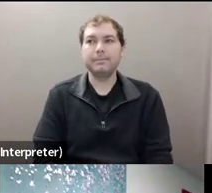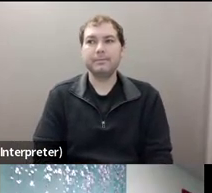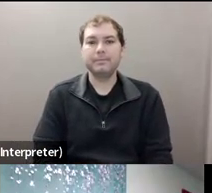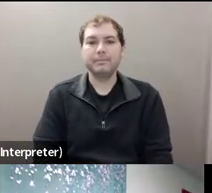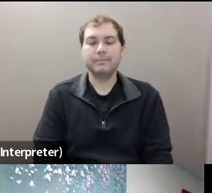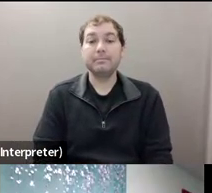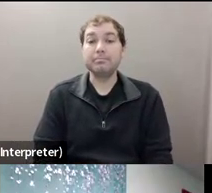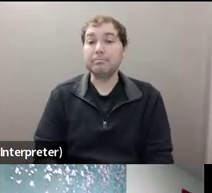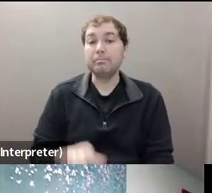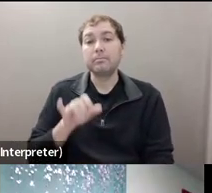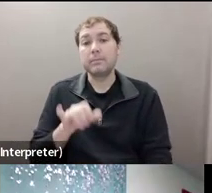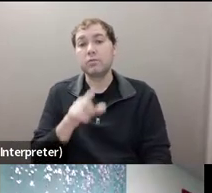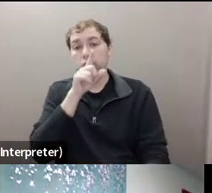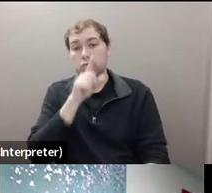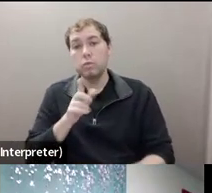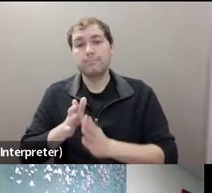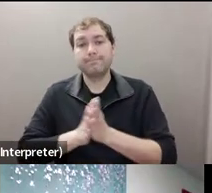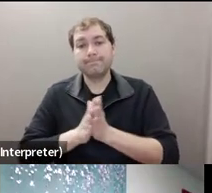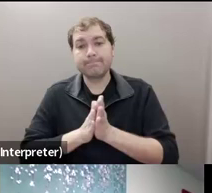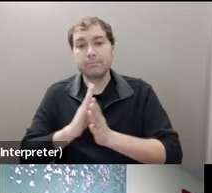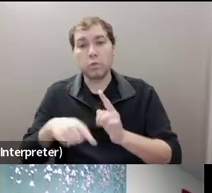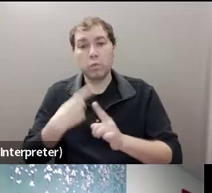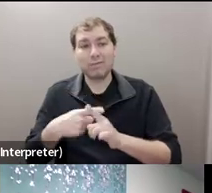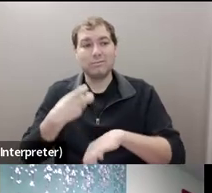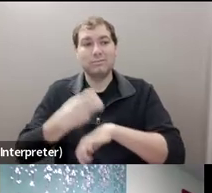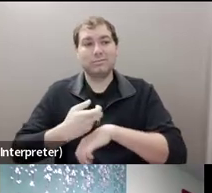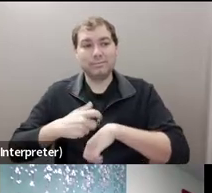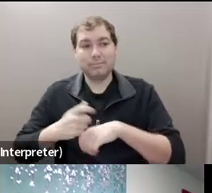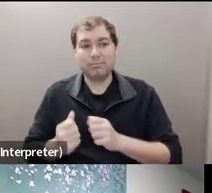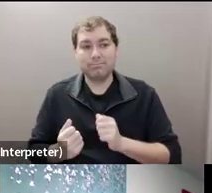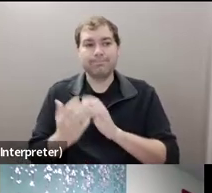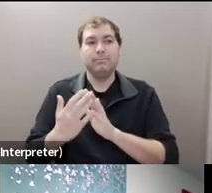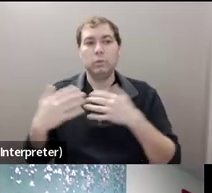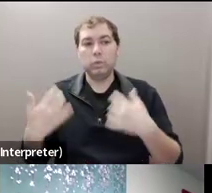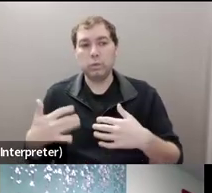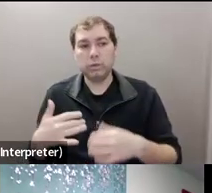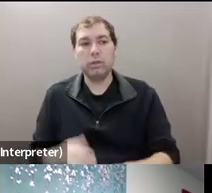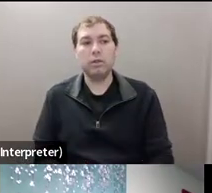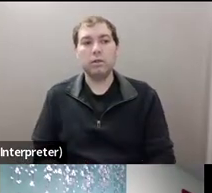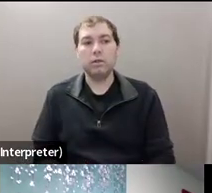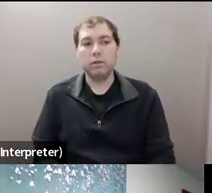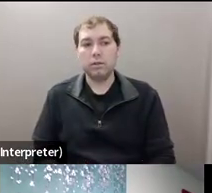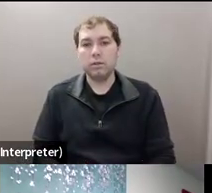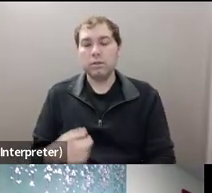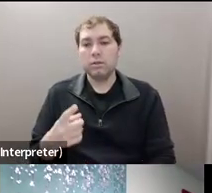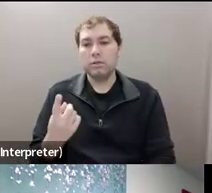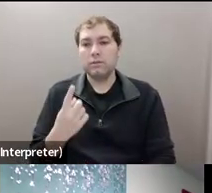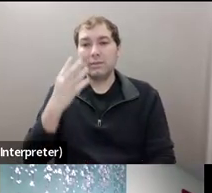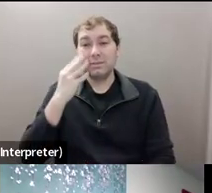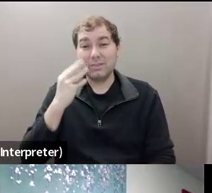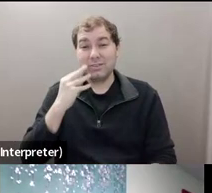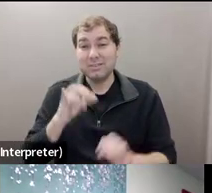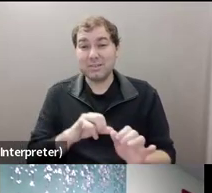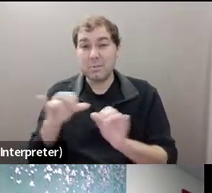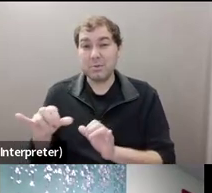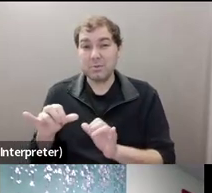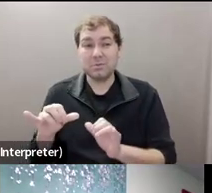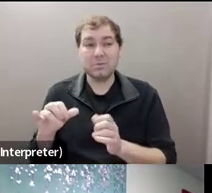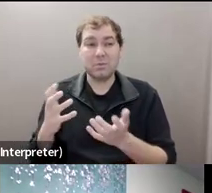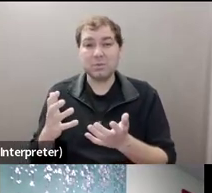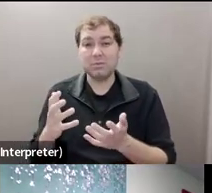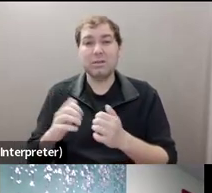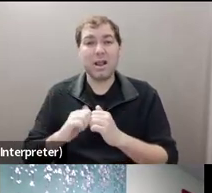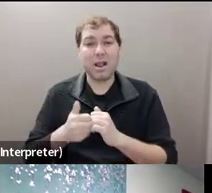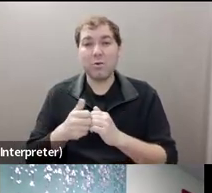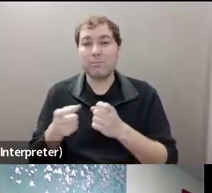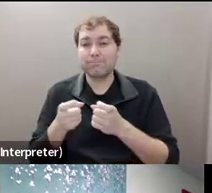Rebecca - APRIL: That's true. Motivation when things are difficult, is is often tough. Does anyone have any experience similar experiences, or how they've handled that with consumers.